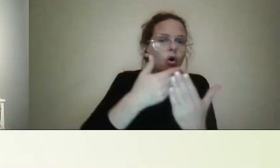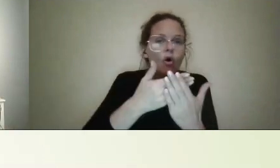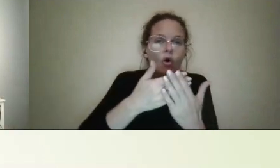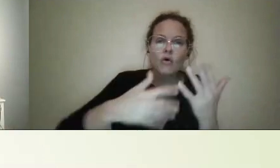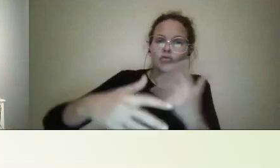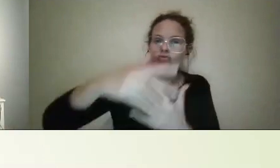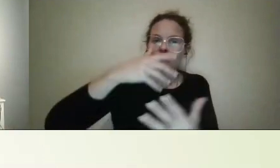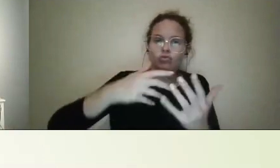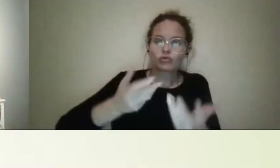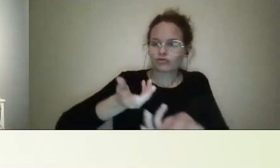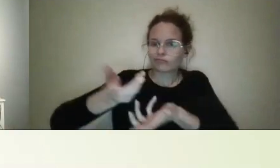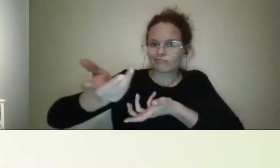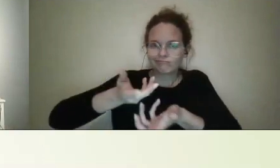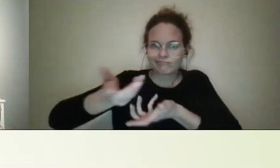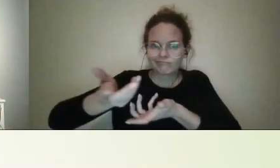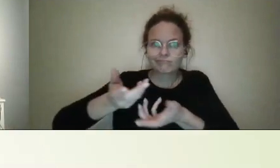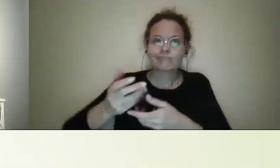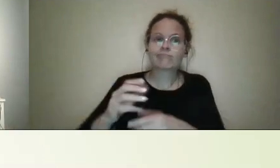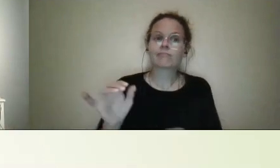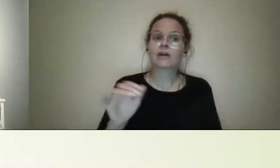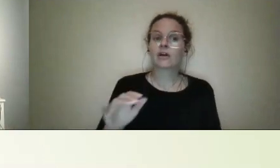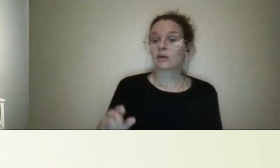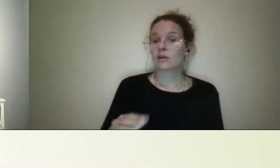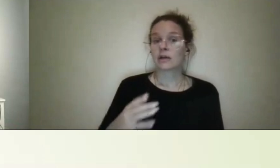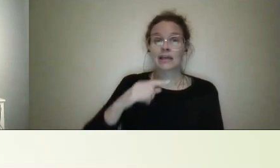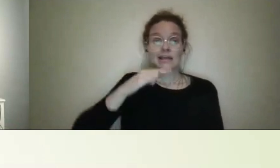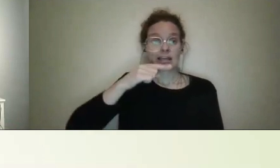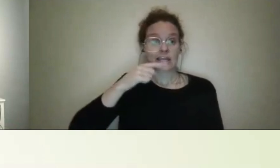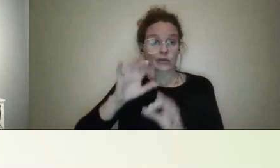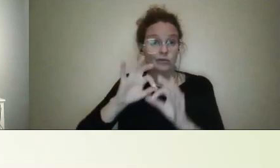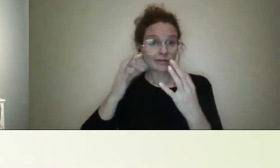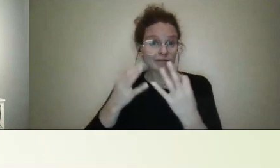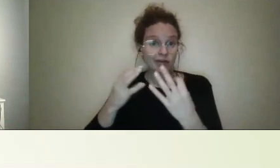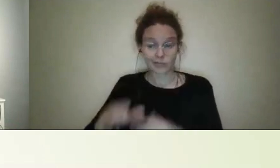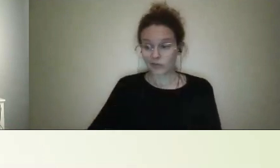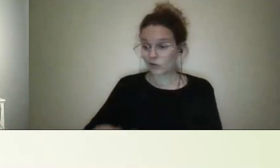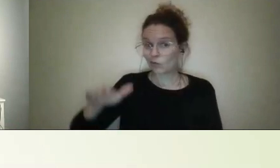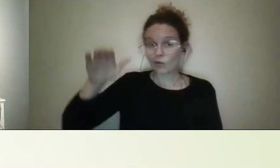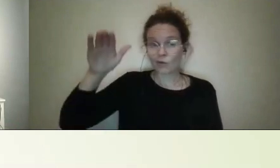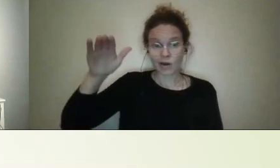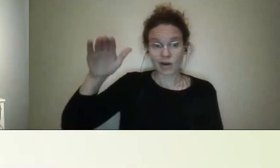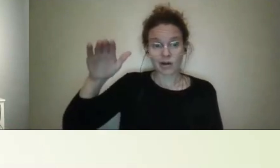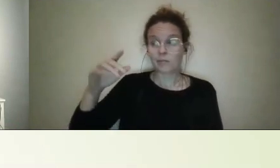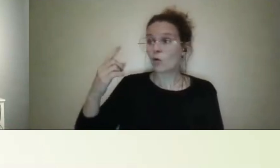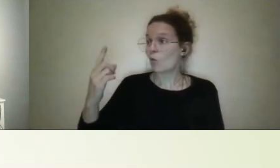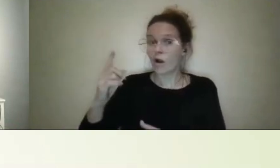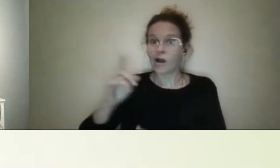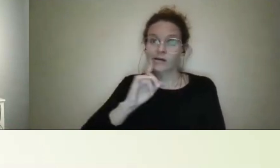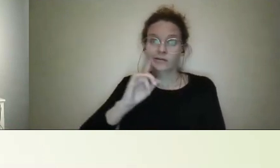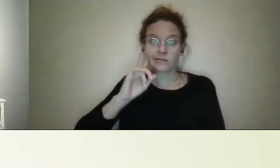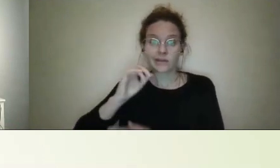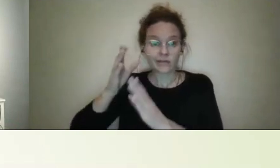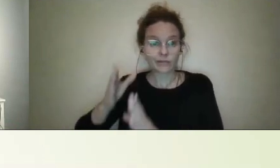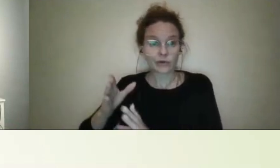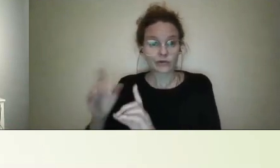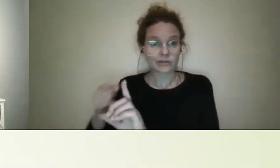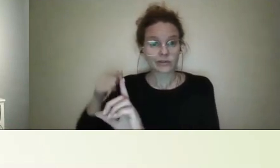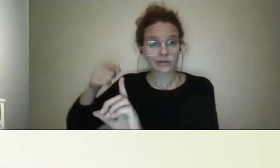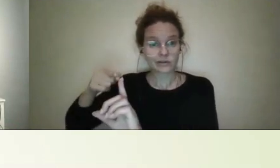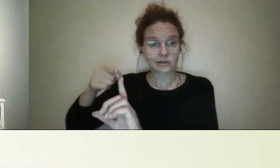growing up in a hearing family, I was the only one who was Deaf and my brother and I would